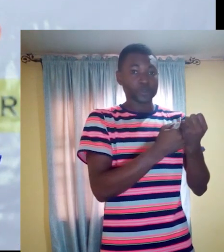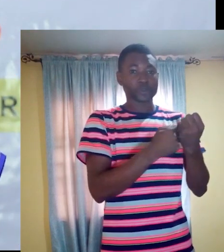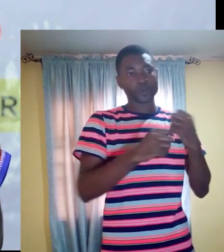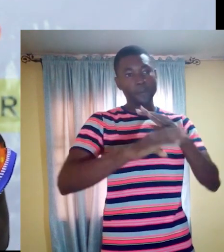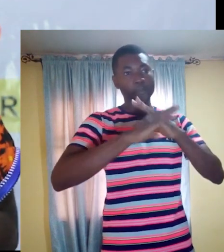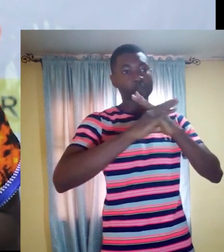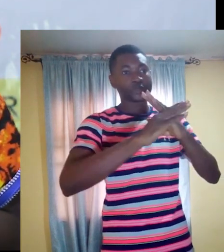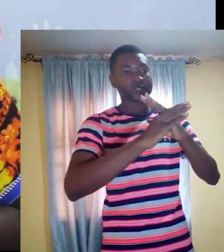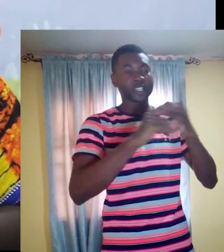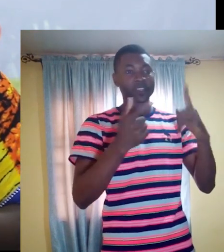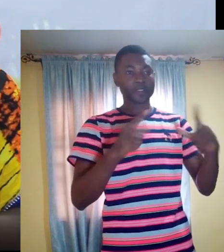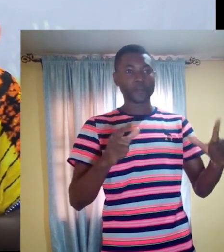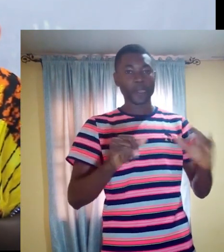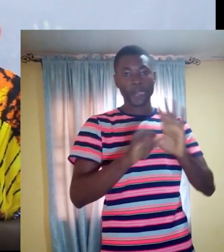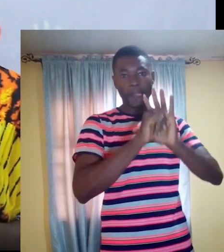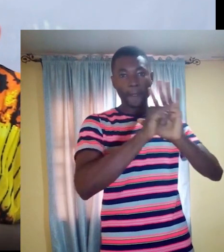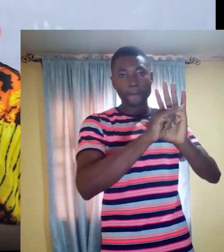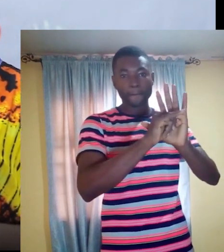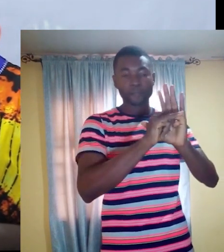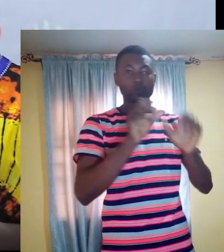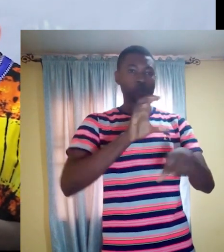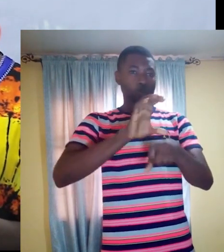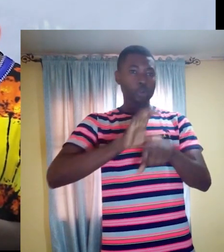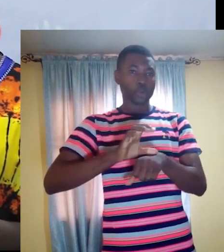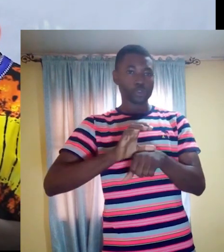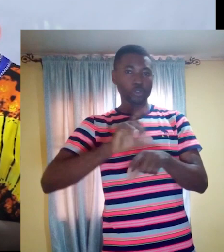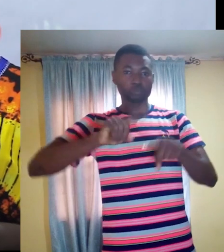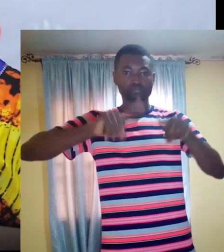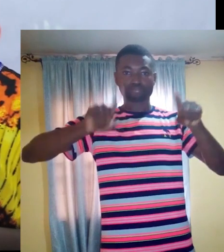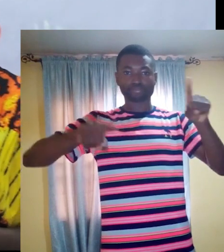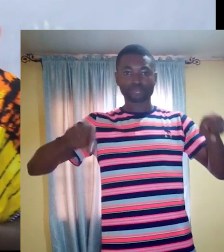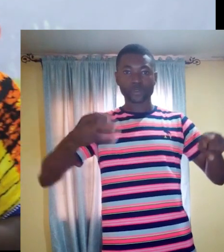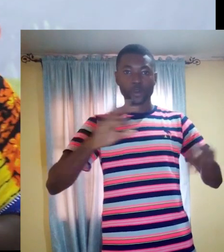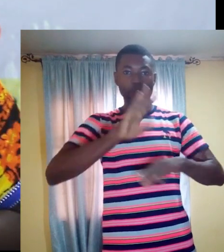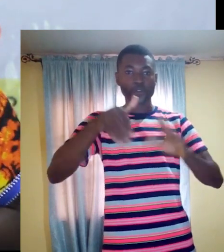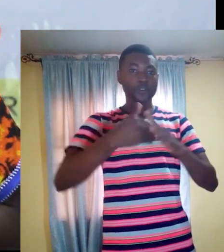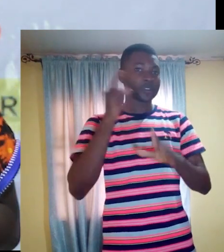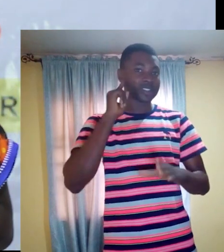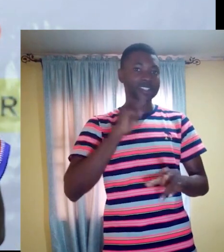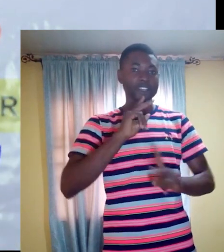beginning from our immediate community.